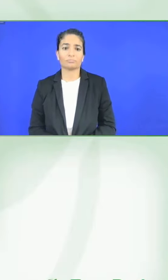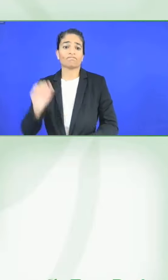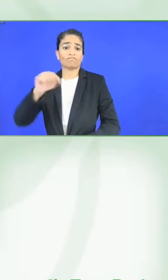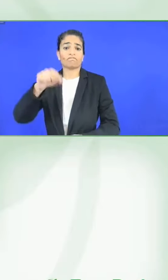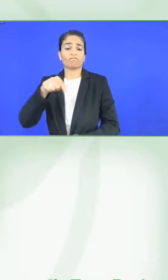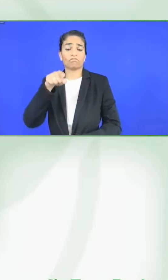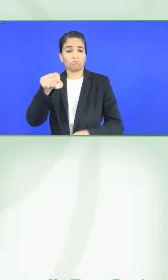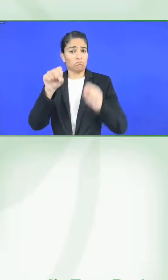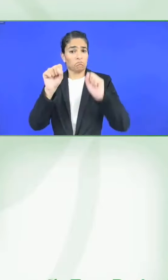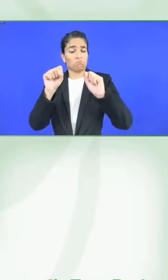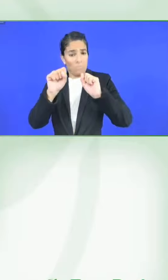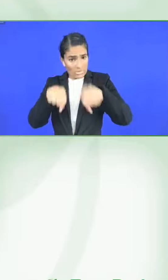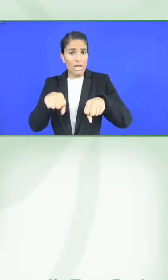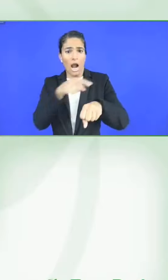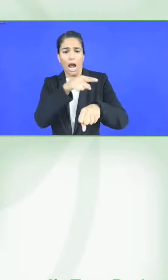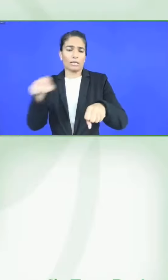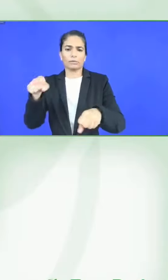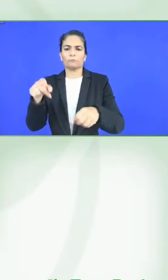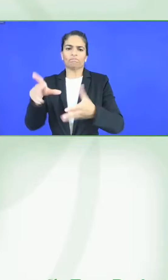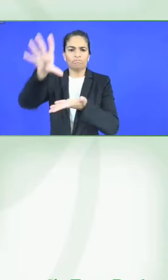As an overlay.